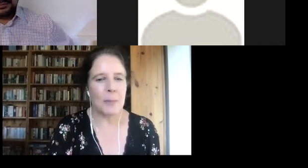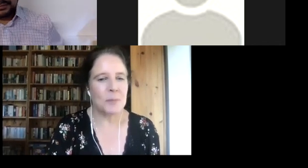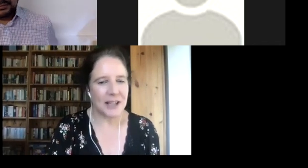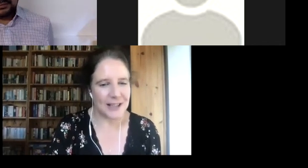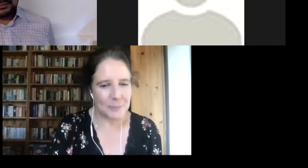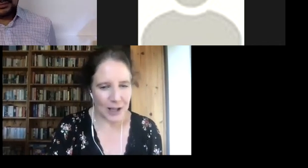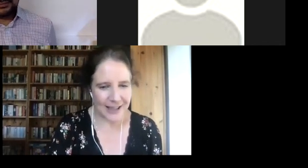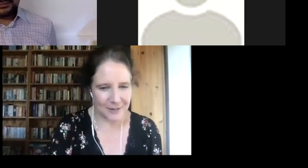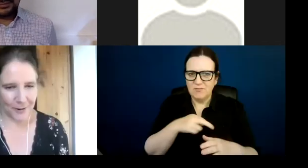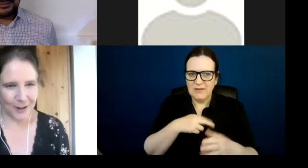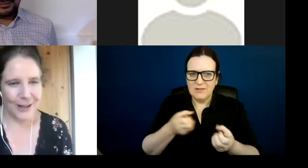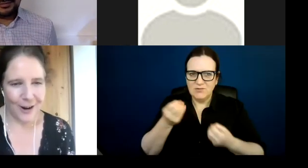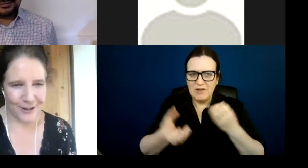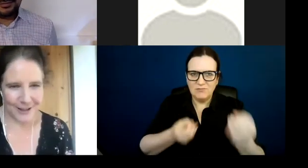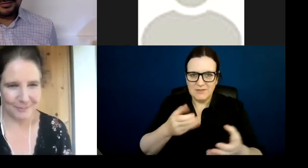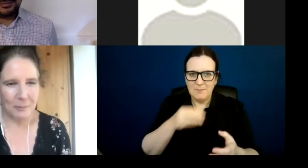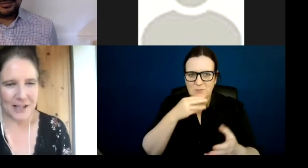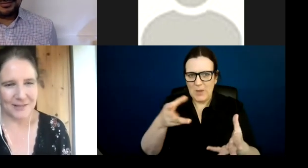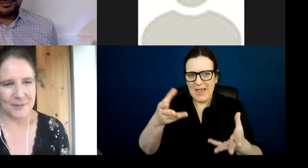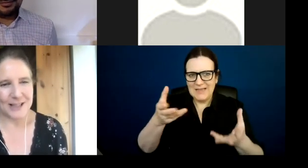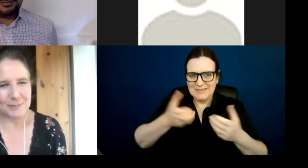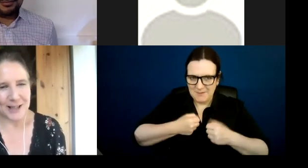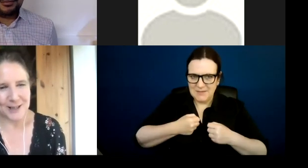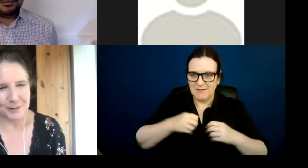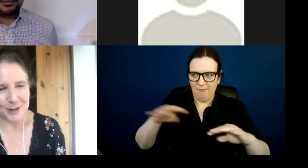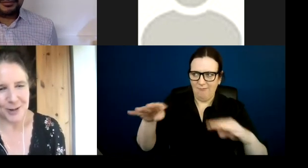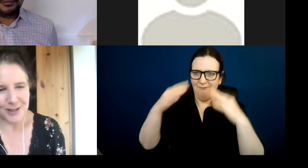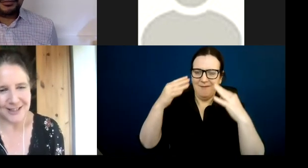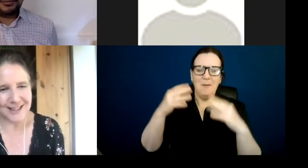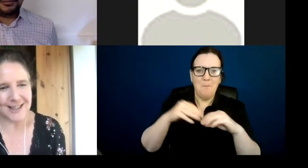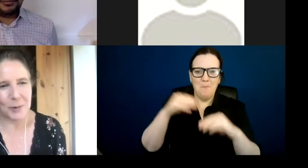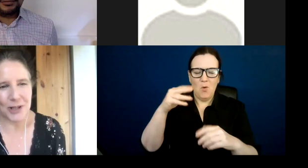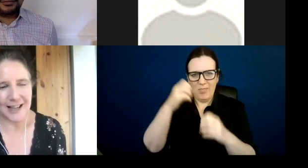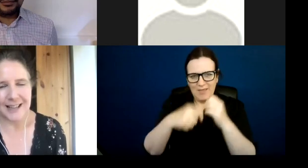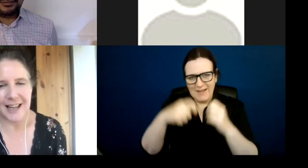being in the spotlight for longer than might have been expected when you joined us this morning and